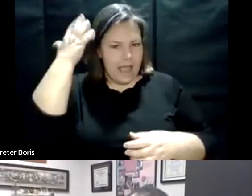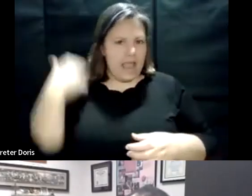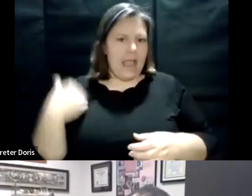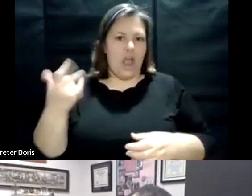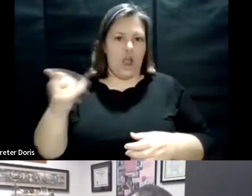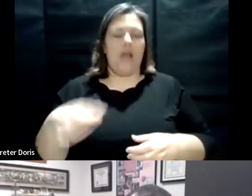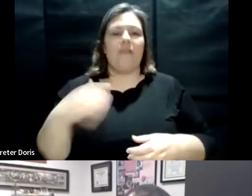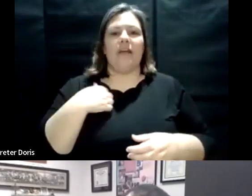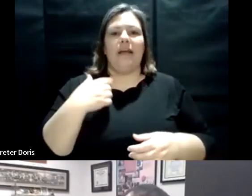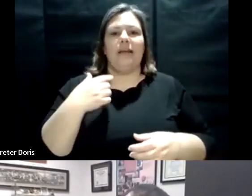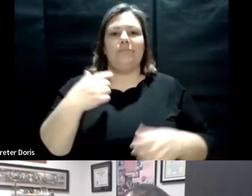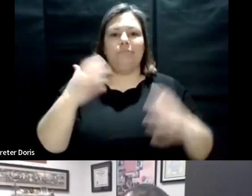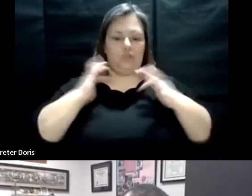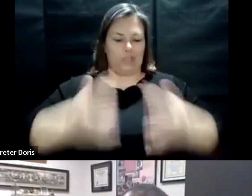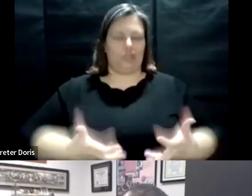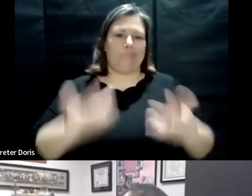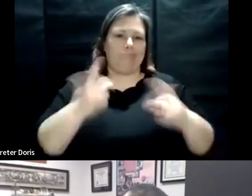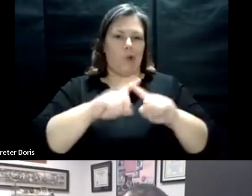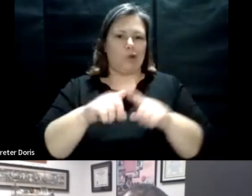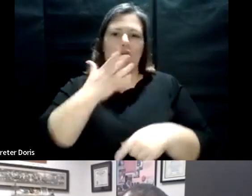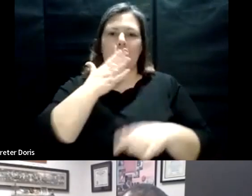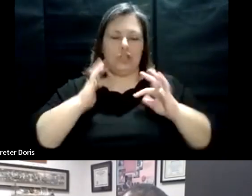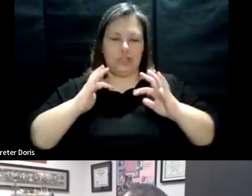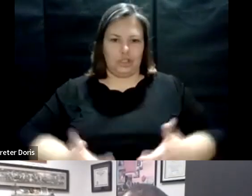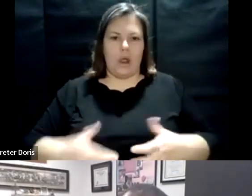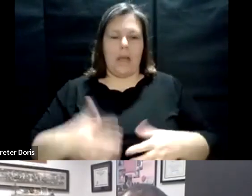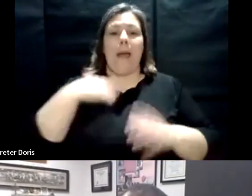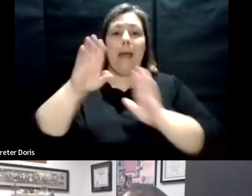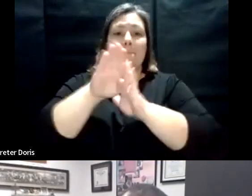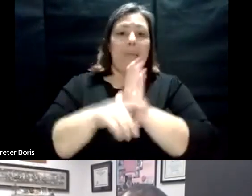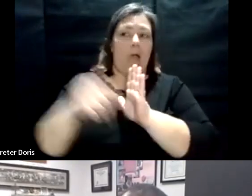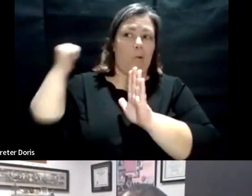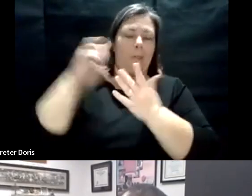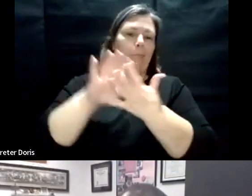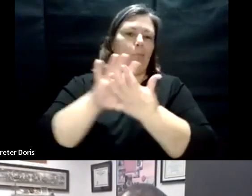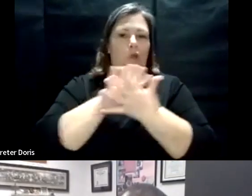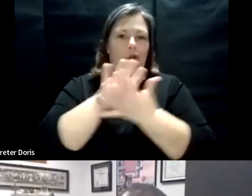I am a white woman in my 50s with blond curly slight Emmy curly hair. I have a multi colored sweatshirt on today.